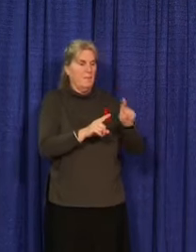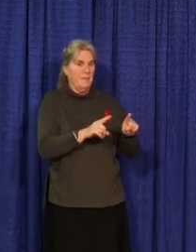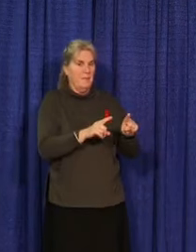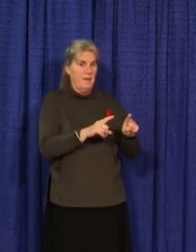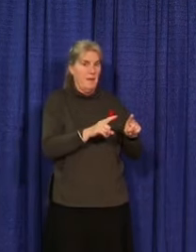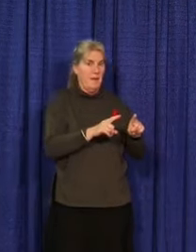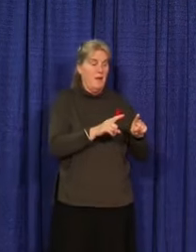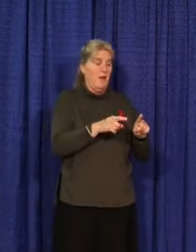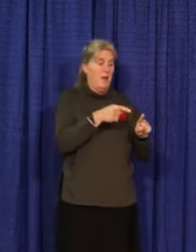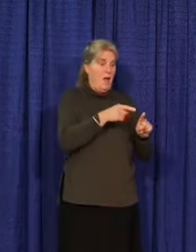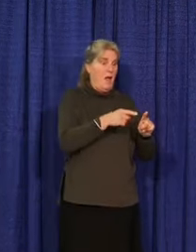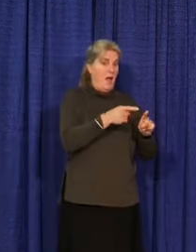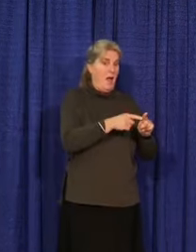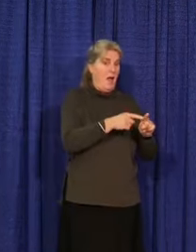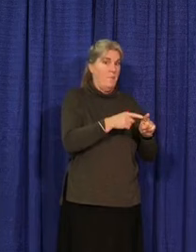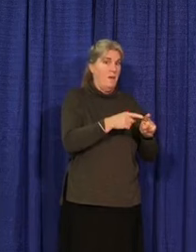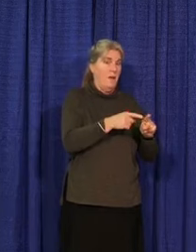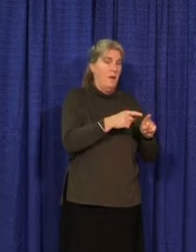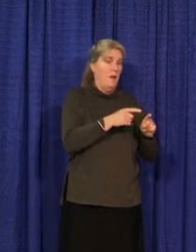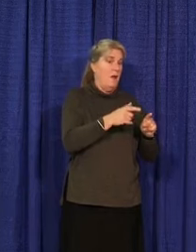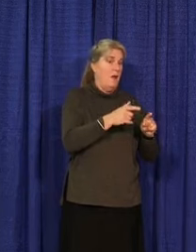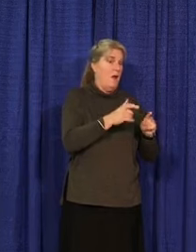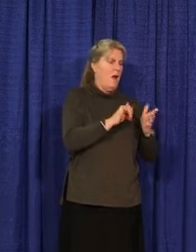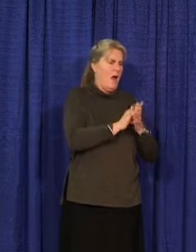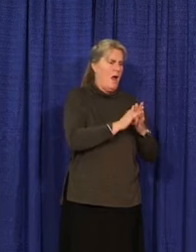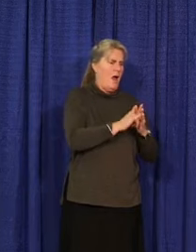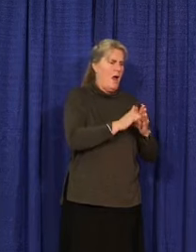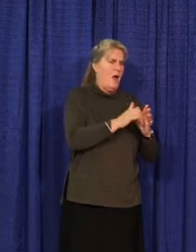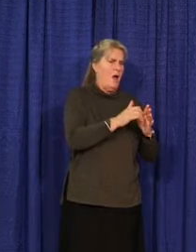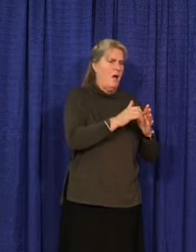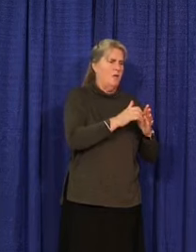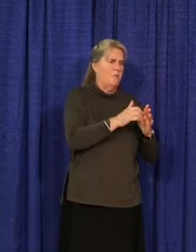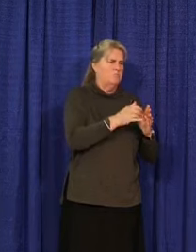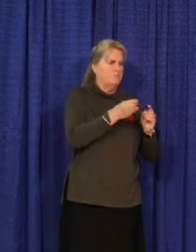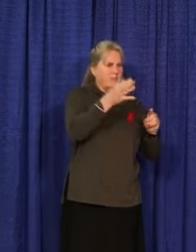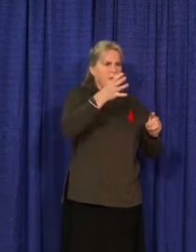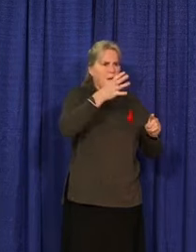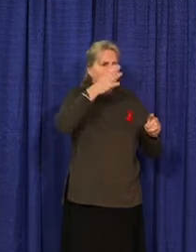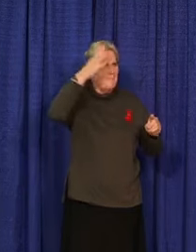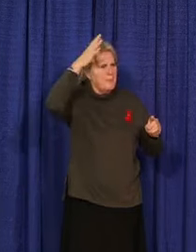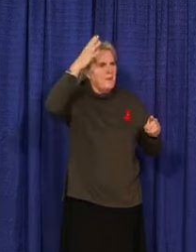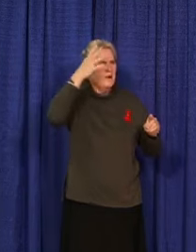school be made aware of that or how will that information be shared to protect the privacy of